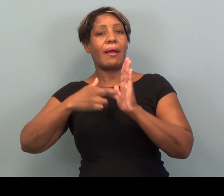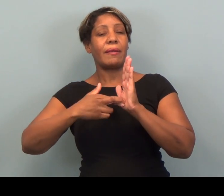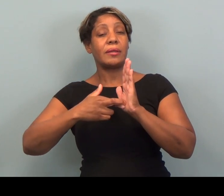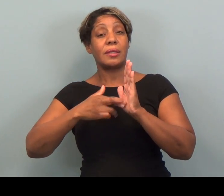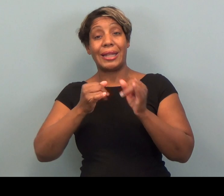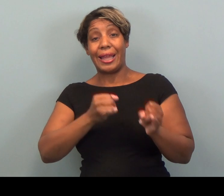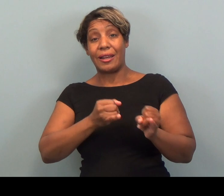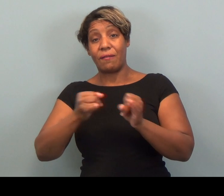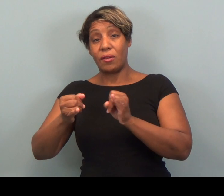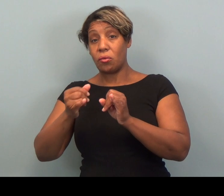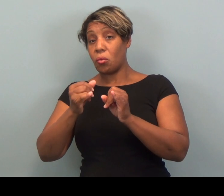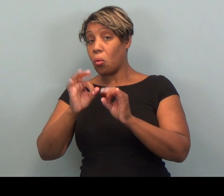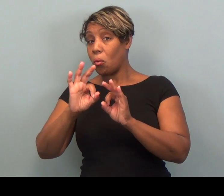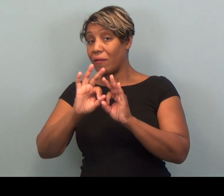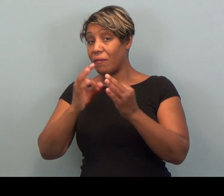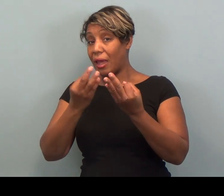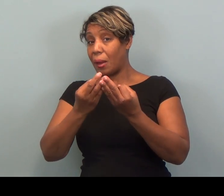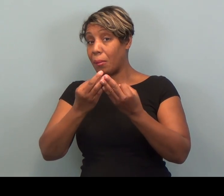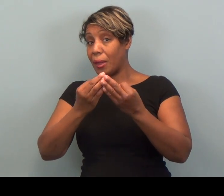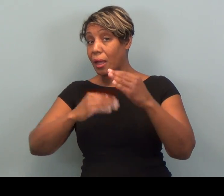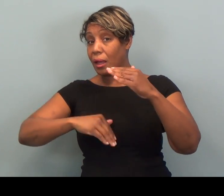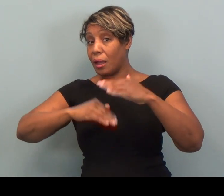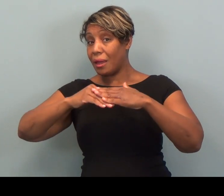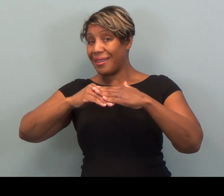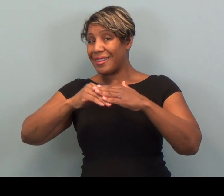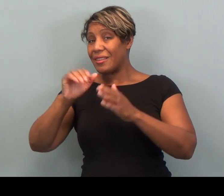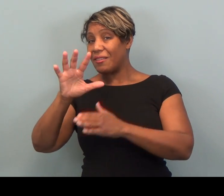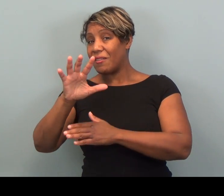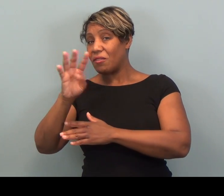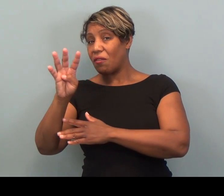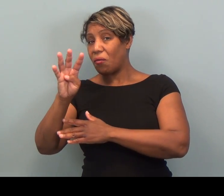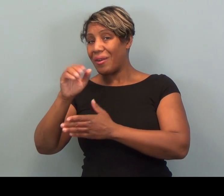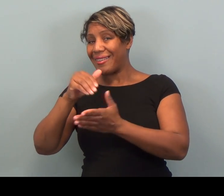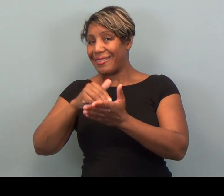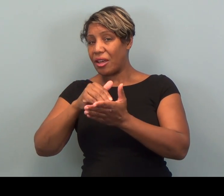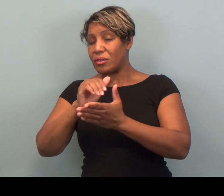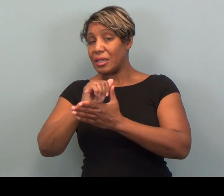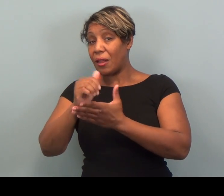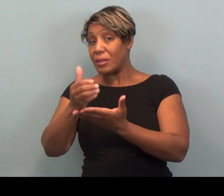An individual or family can have income up to $54,000 a year